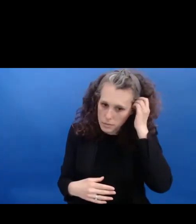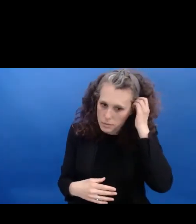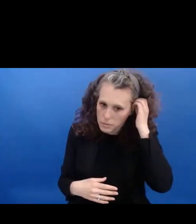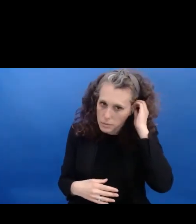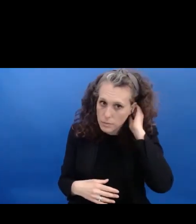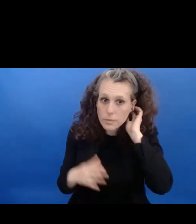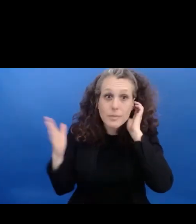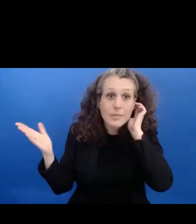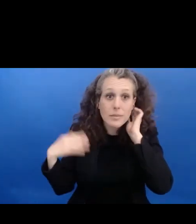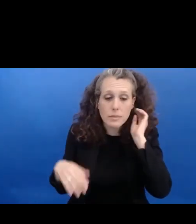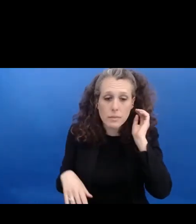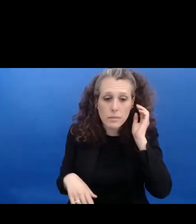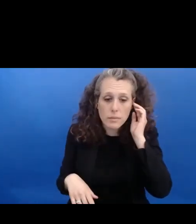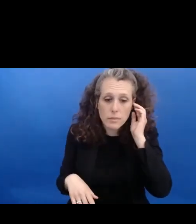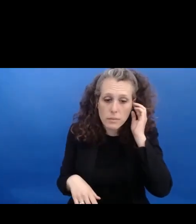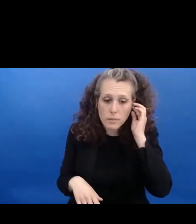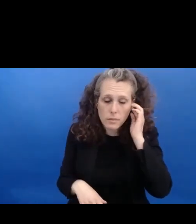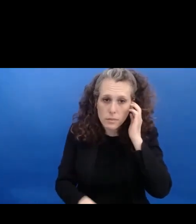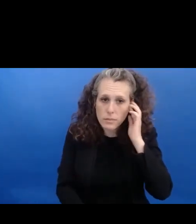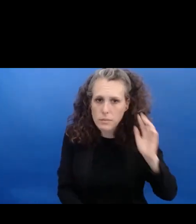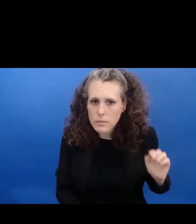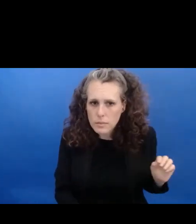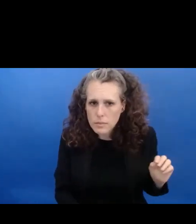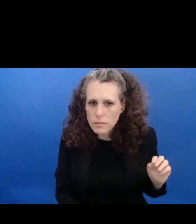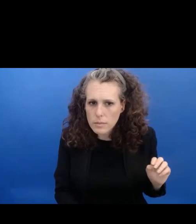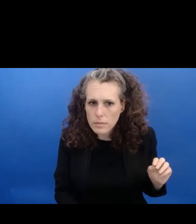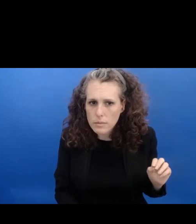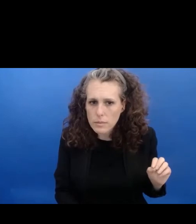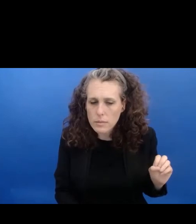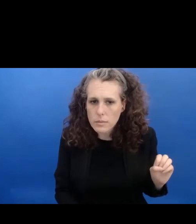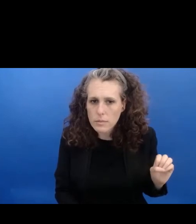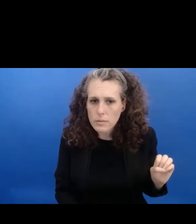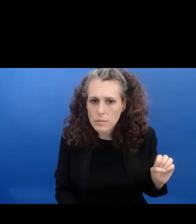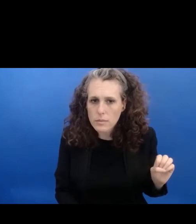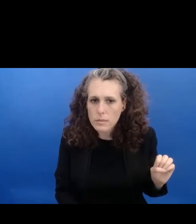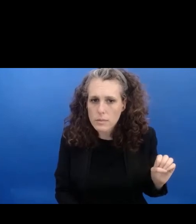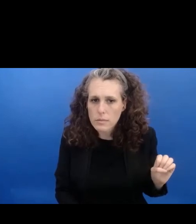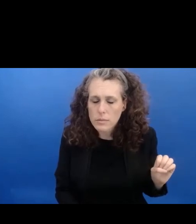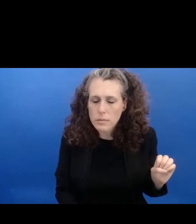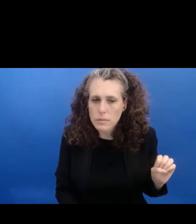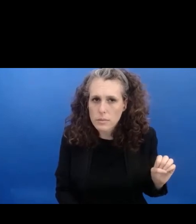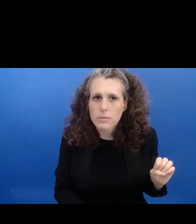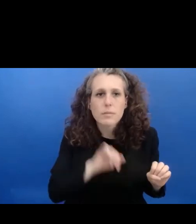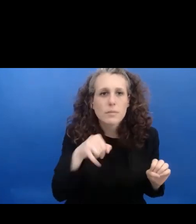you'd like me to read a few sure please okay um jeffrey o'darrell writes